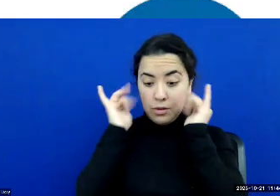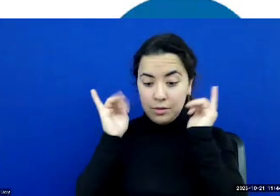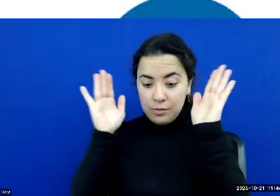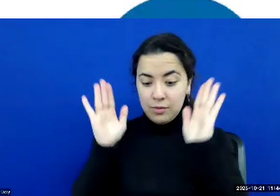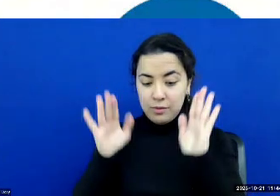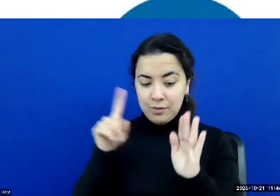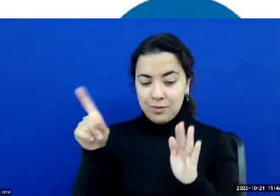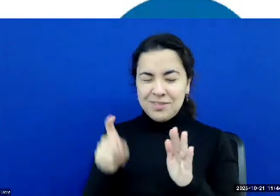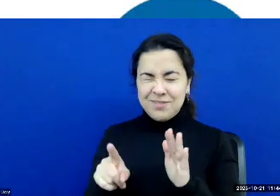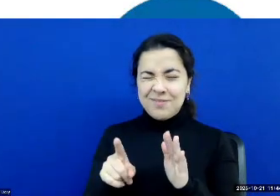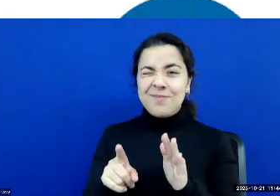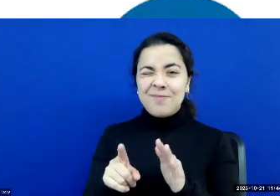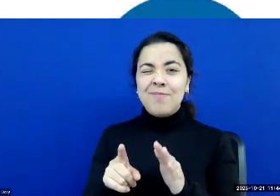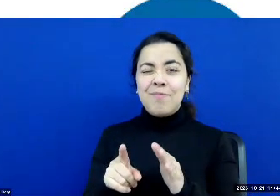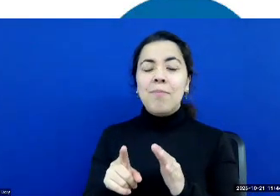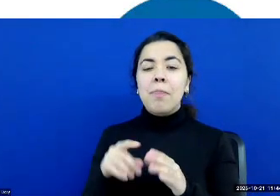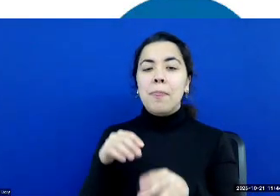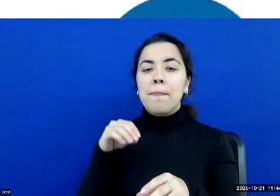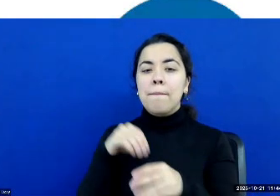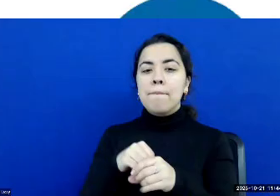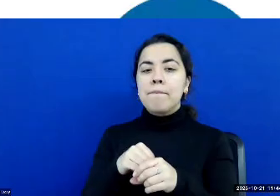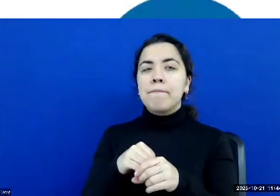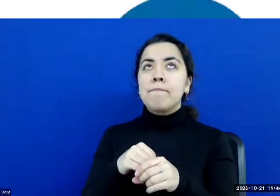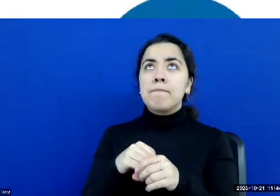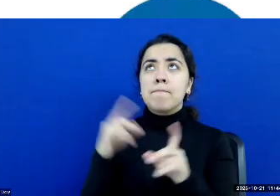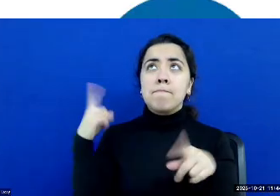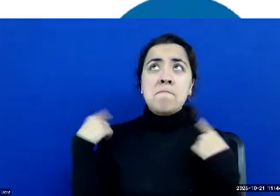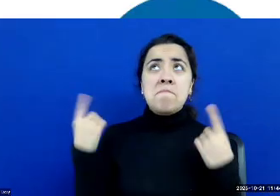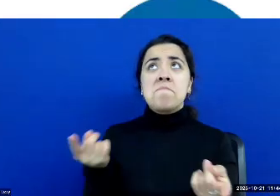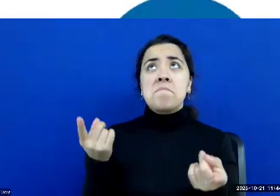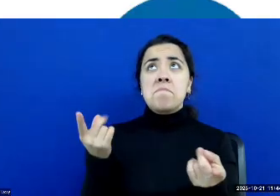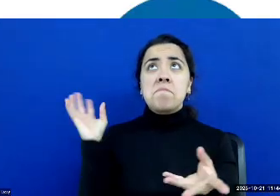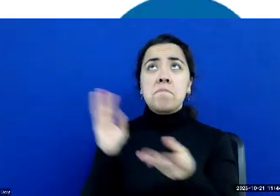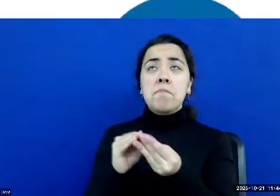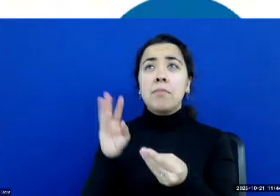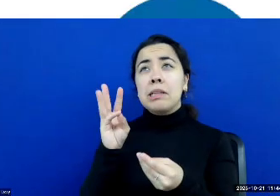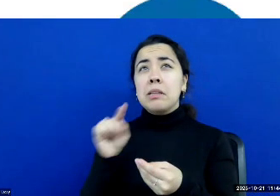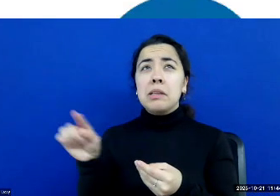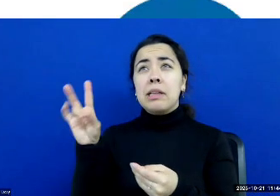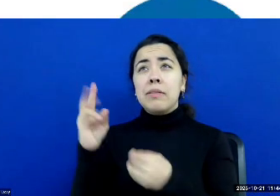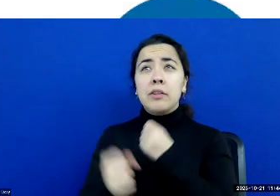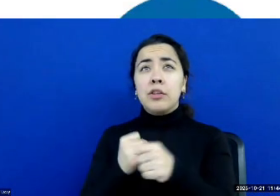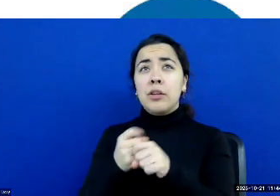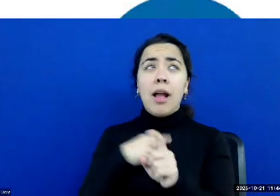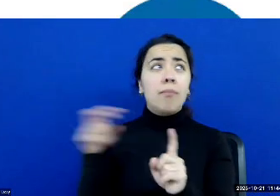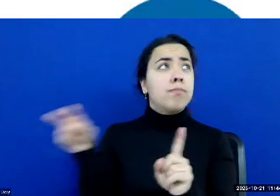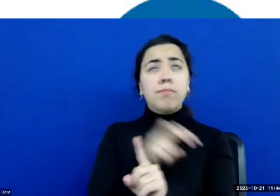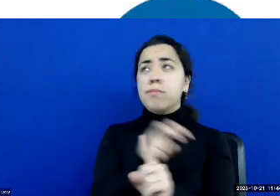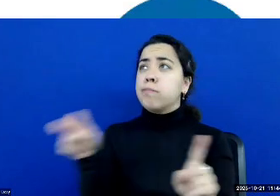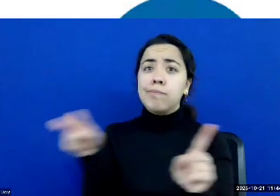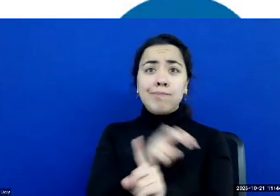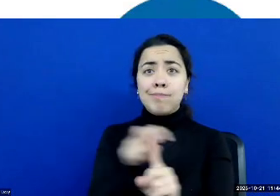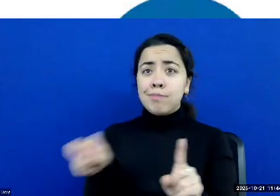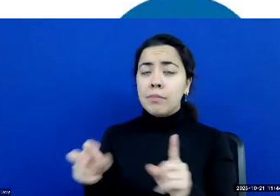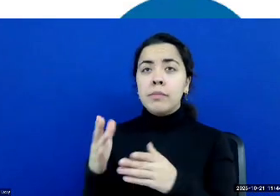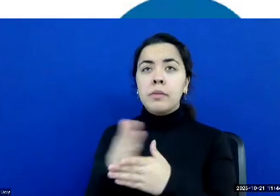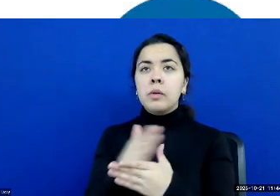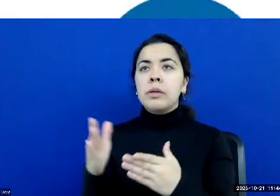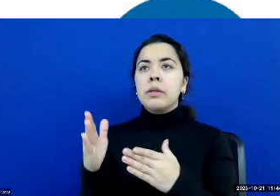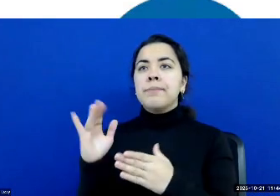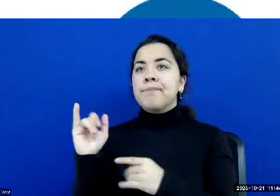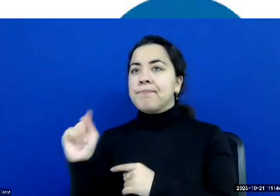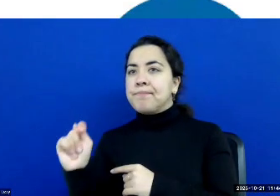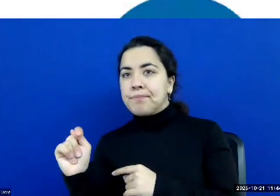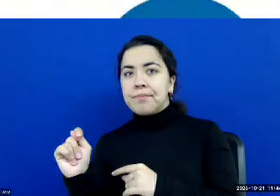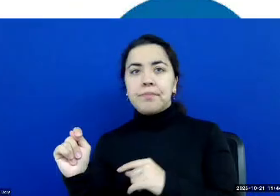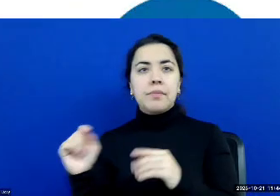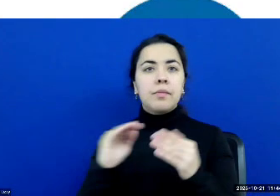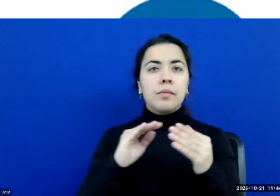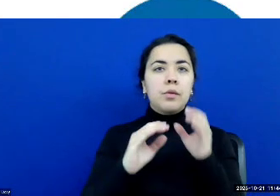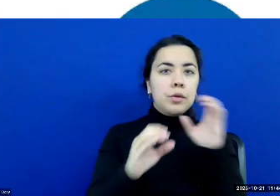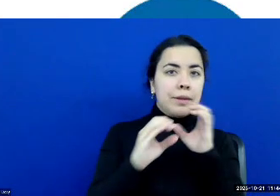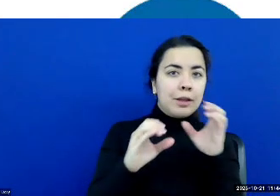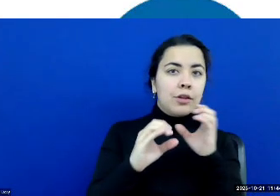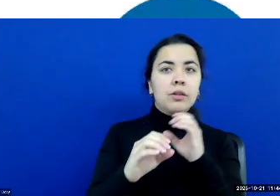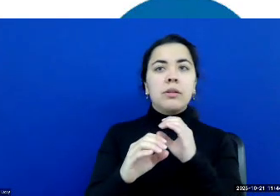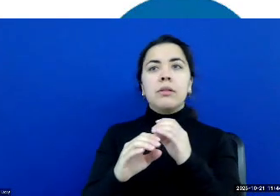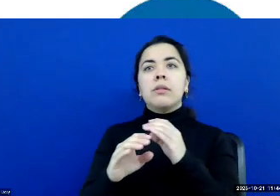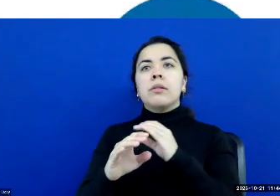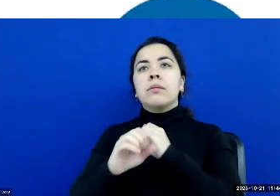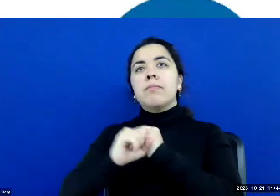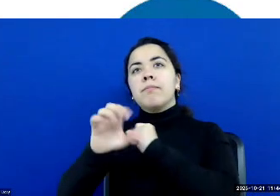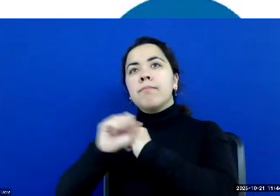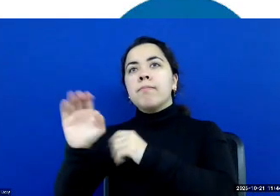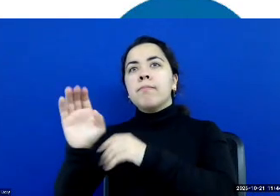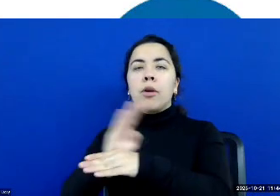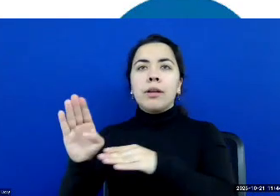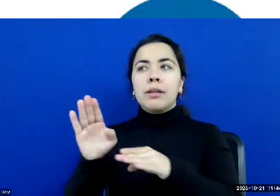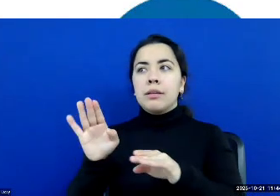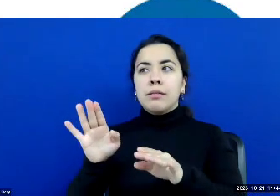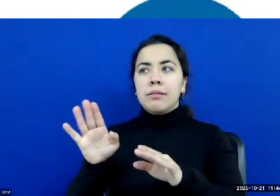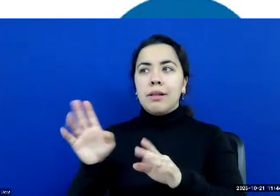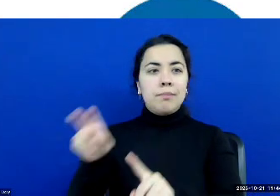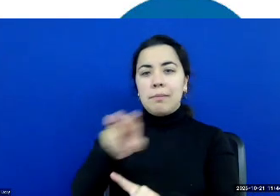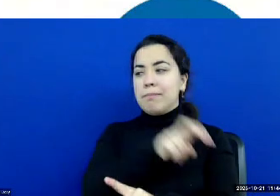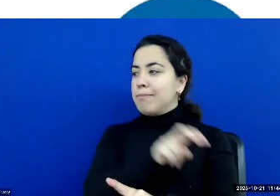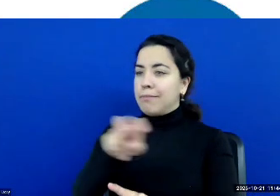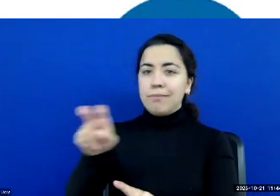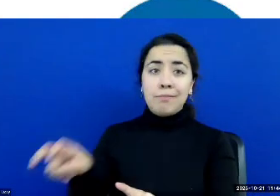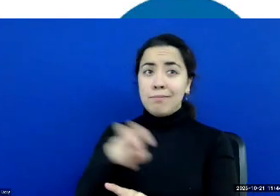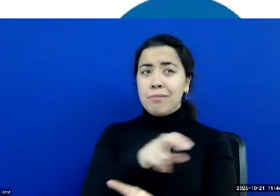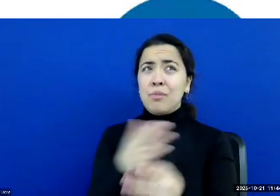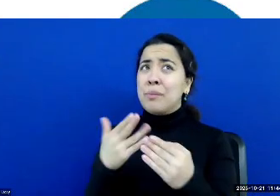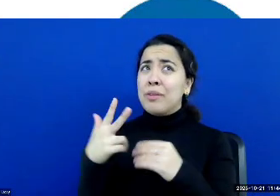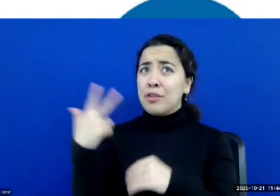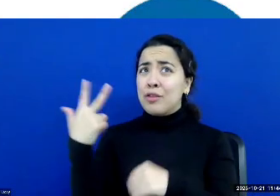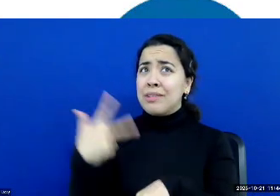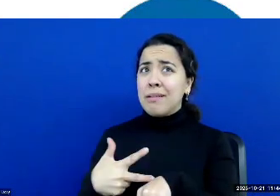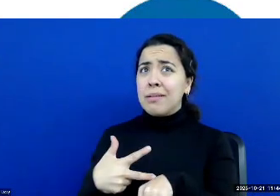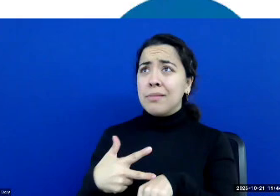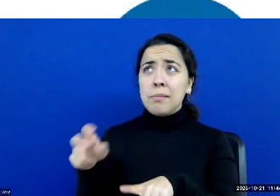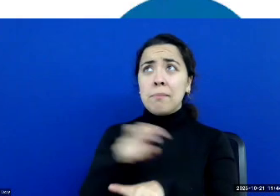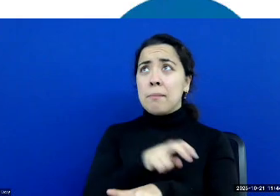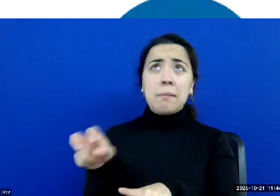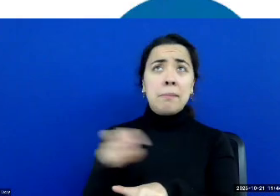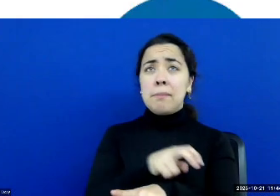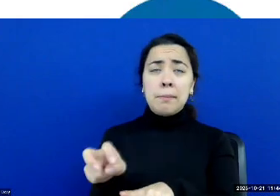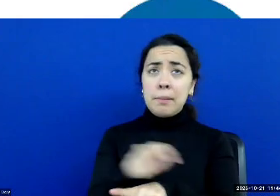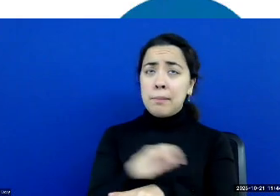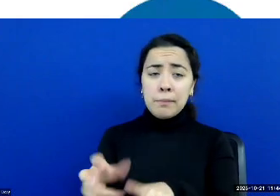Kathleen DeForest: Oh, gosh, that's a great question as well, and in the 6 or 7 years that I've worked at Oswego, I've bounced back and forth between IT and communications and marketing probably at least 3 times, very honestly.